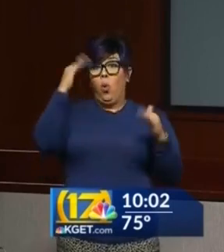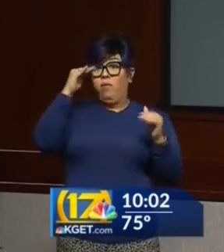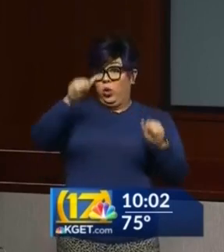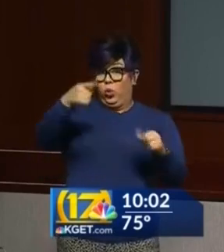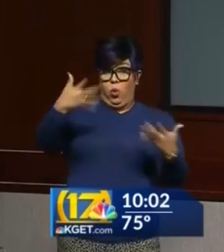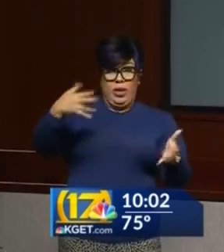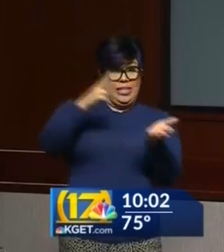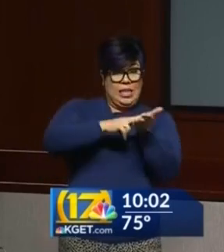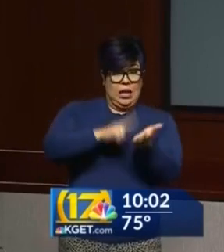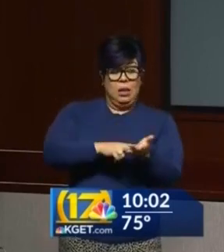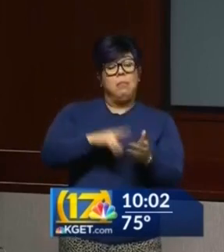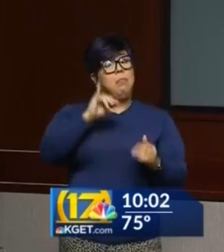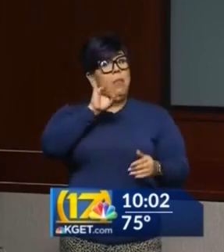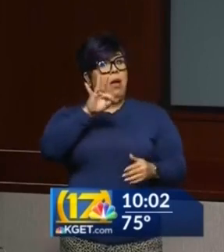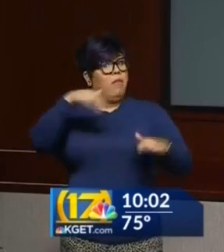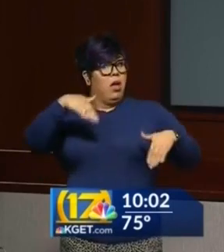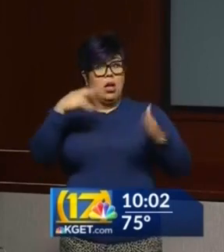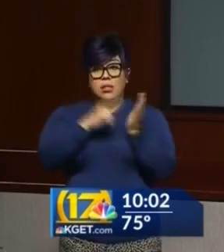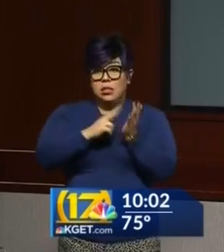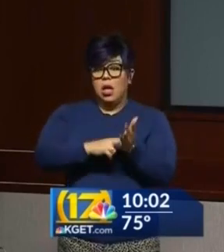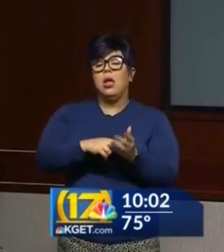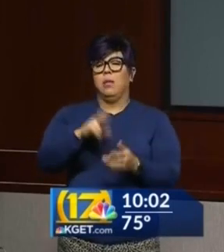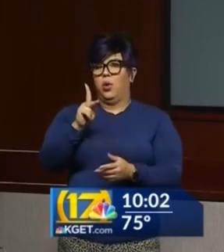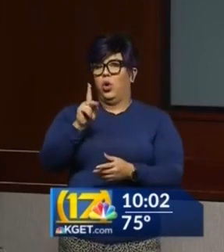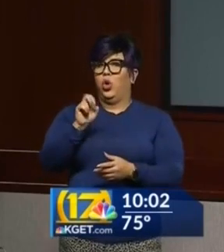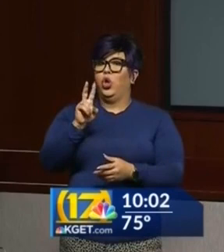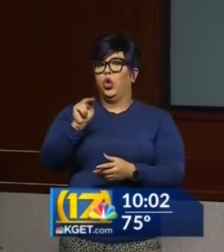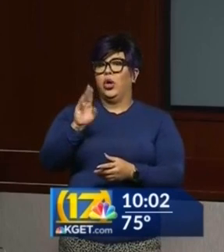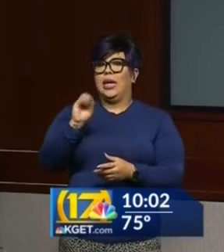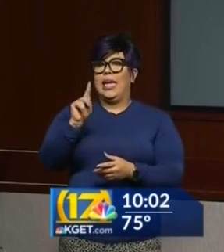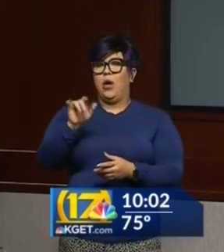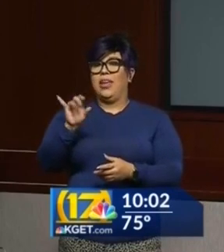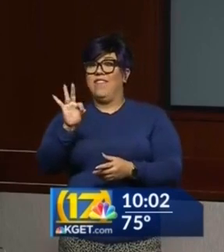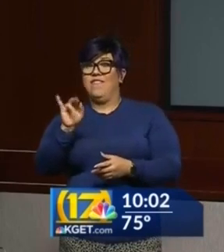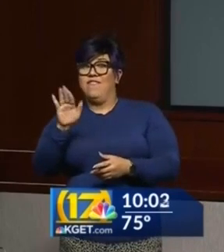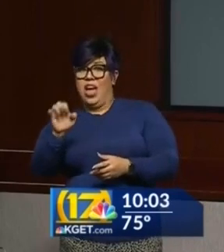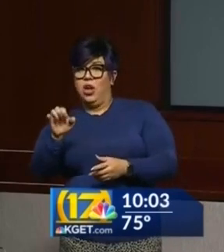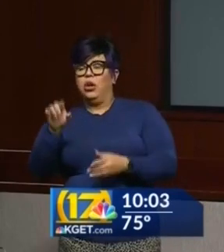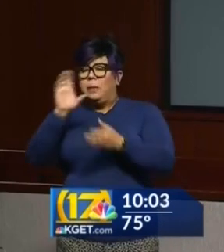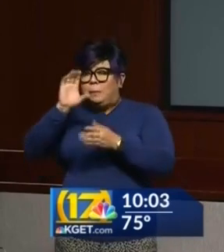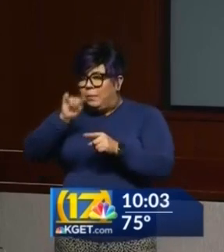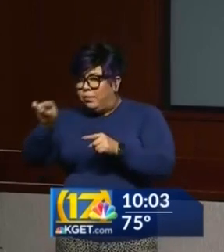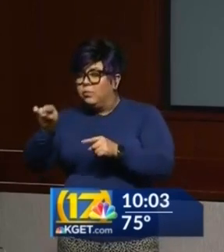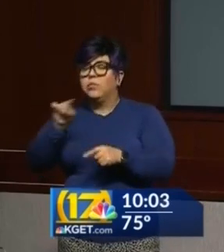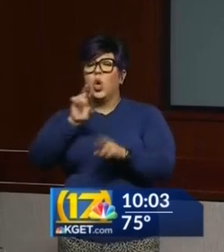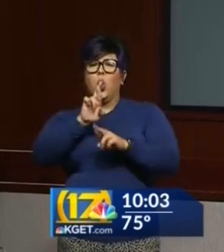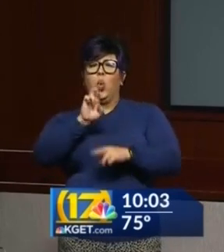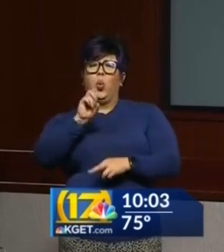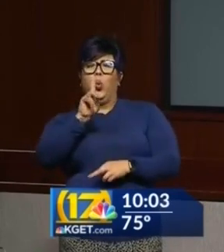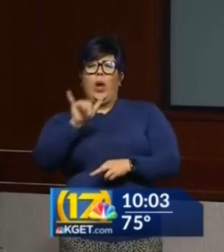LET'S LISTEN IN NOW. THIS IS MEGAN PIERSON, THE COUNTY CHIEF COMMUNICATIONS OFFICER. IF NOT, GO TO KERN COUNTY